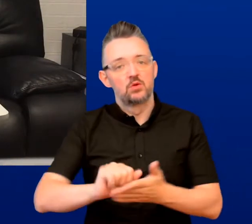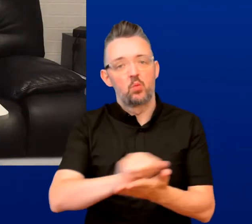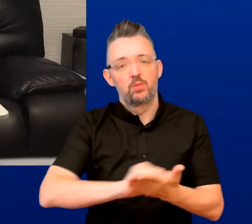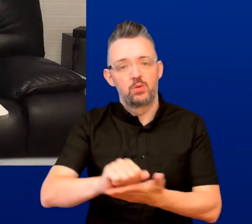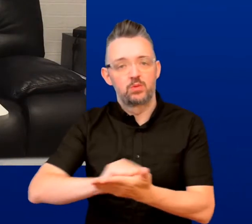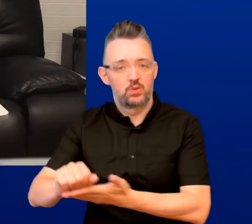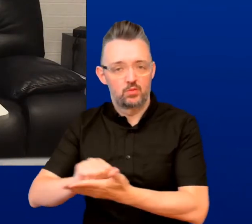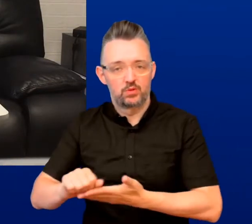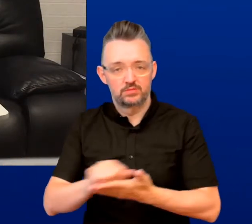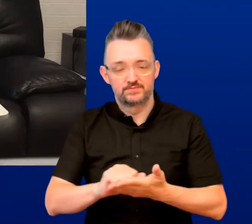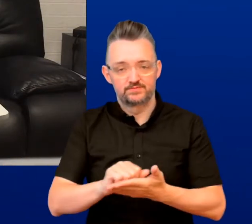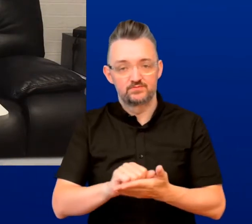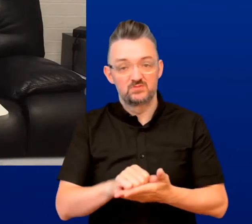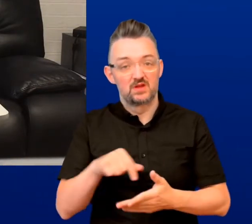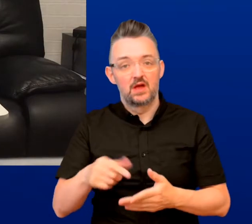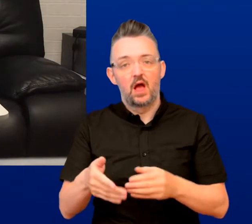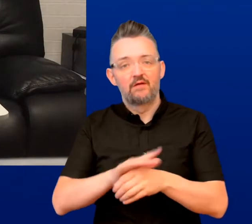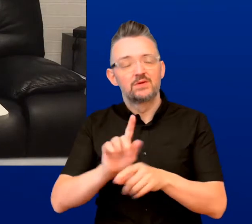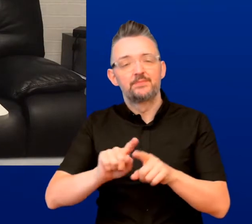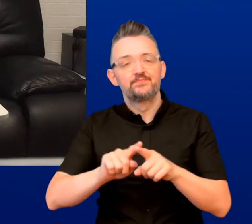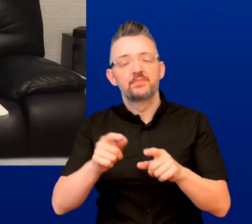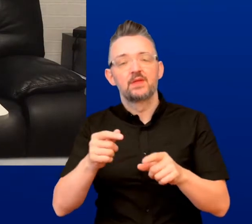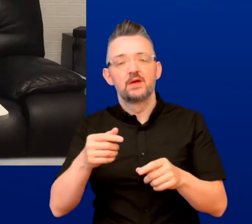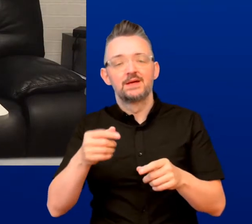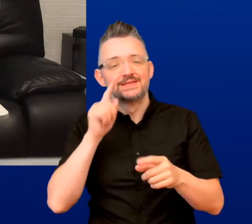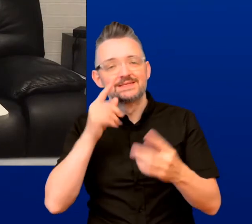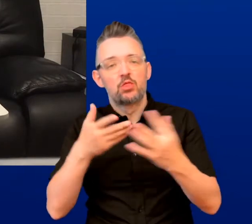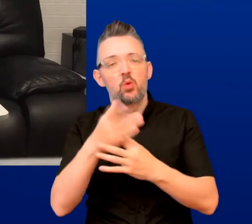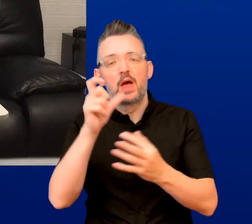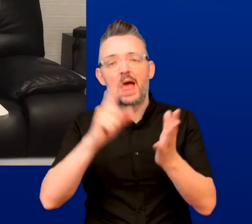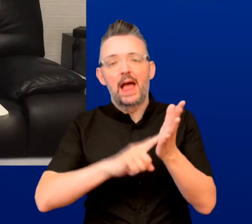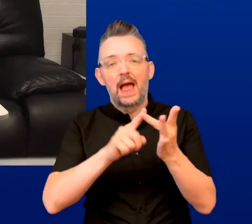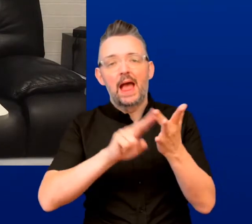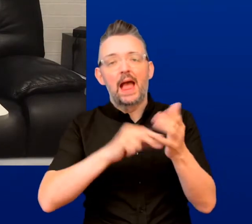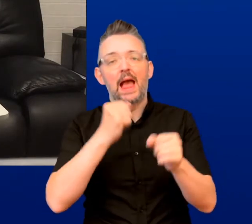This is just covered with cling film in order that you can wipe it